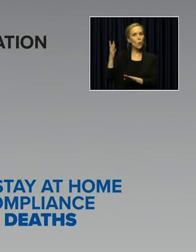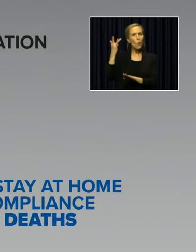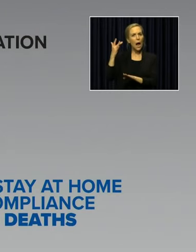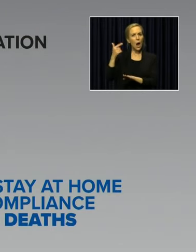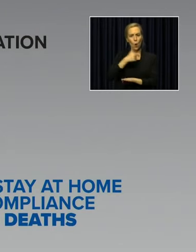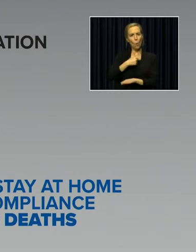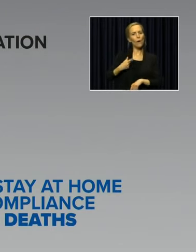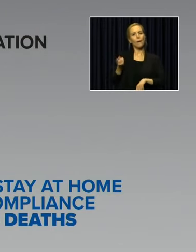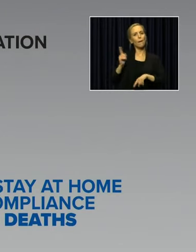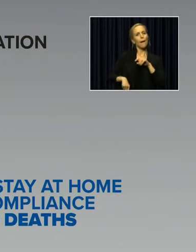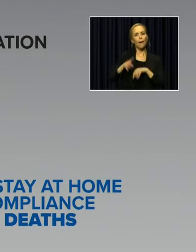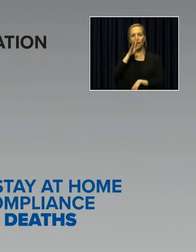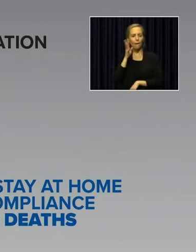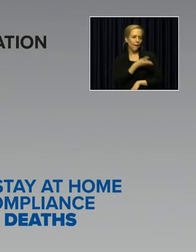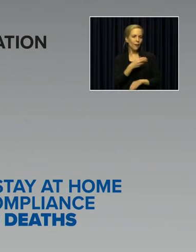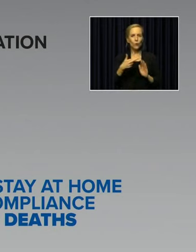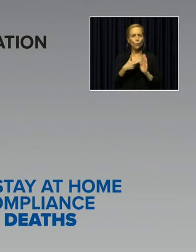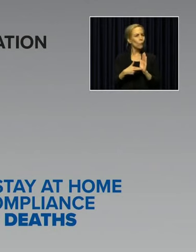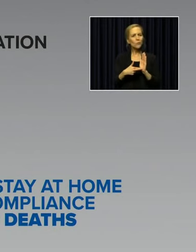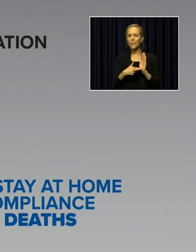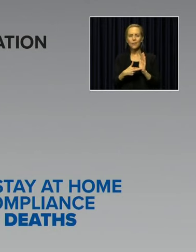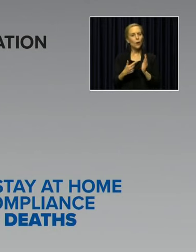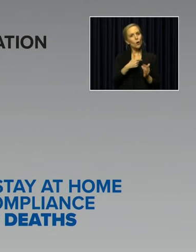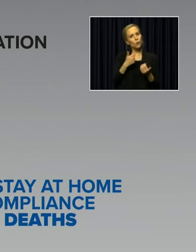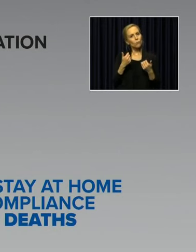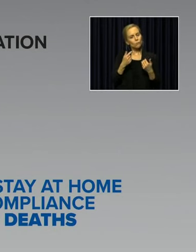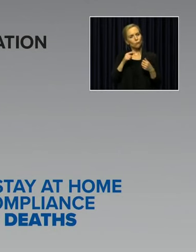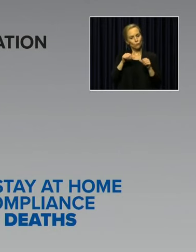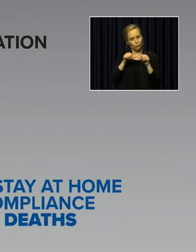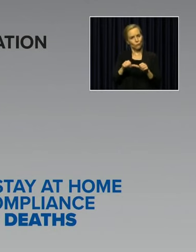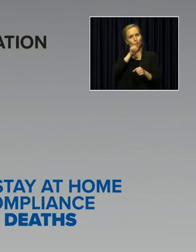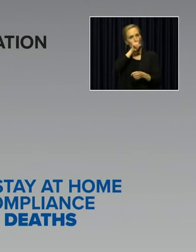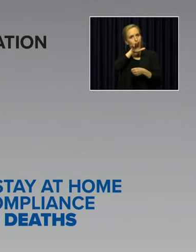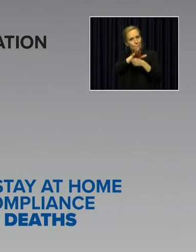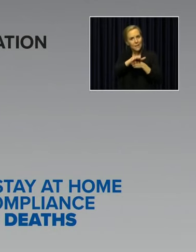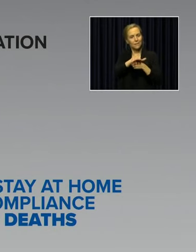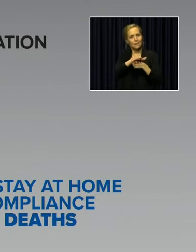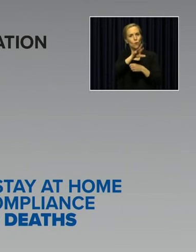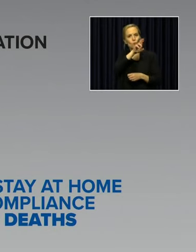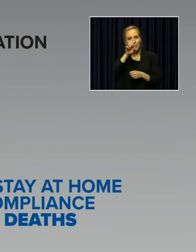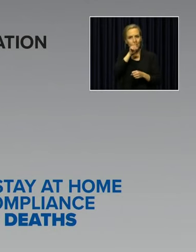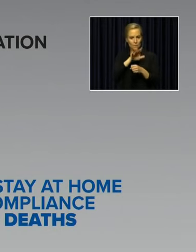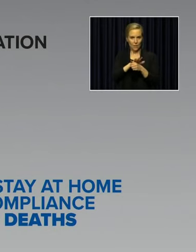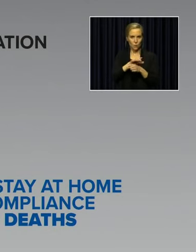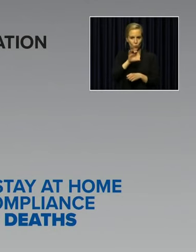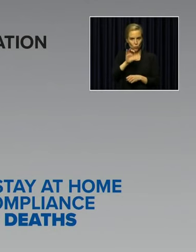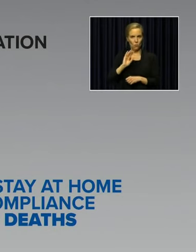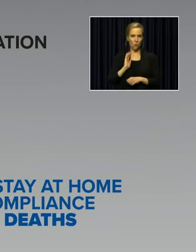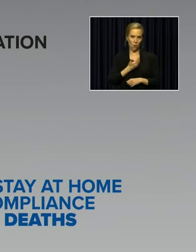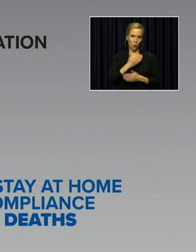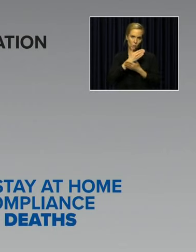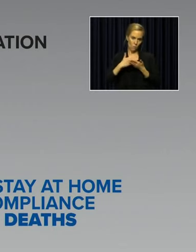YOU SEE NEW YORK AND WHAT THEY'RE GOING THROUGH. AND WE'VE GOT TO MAKE SURE THAT